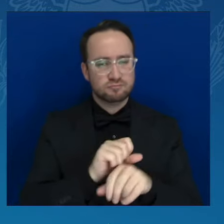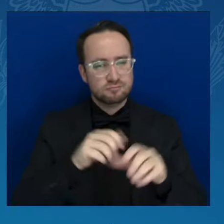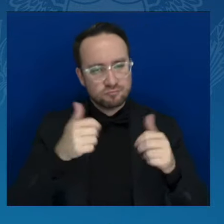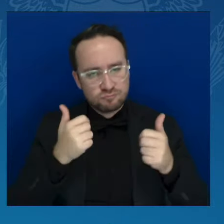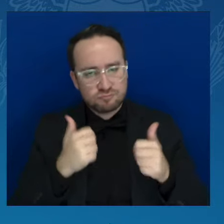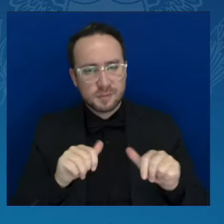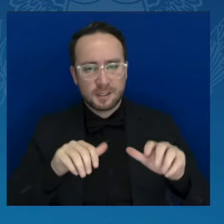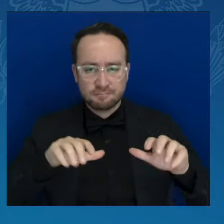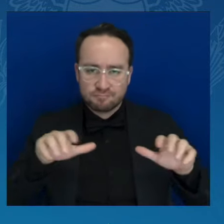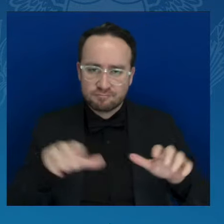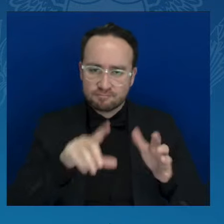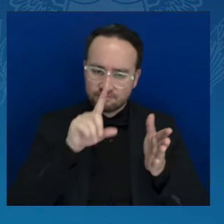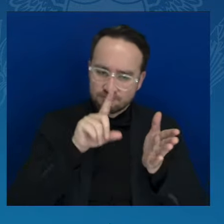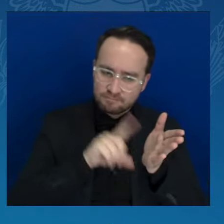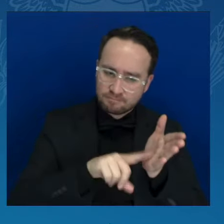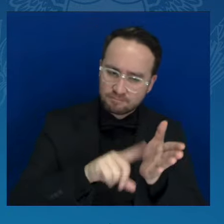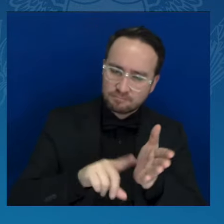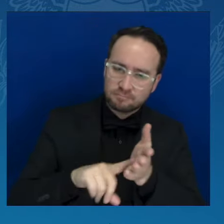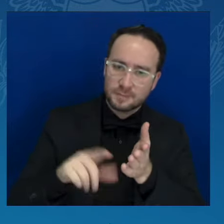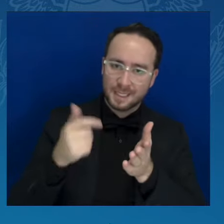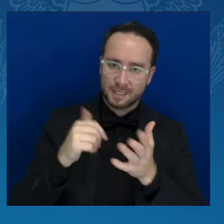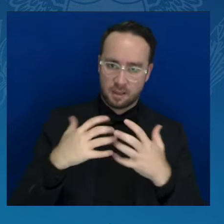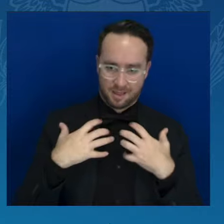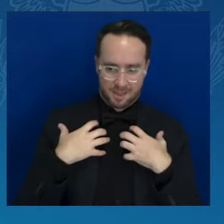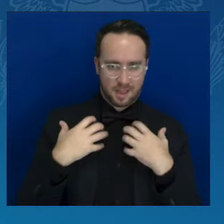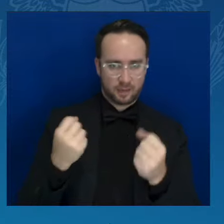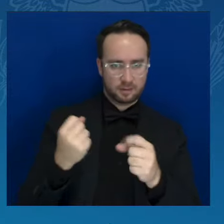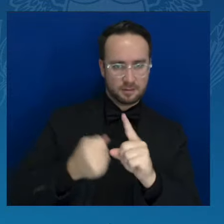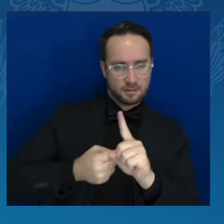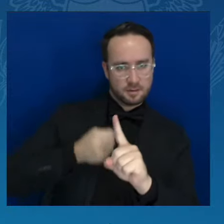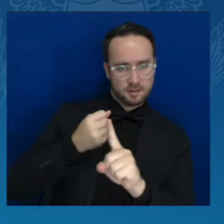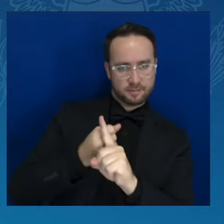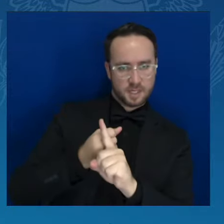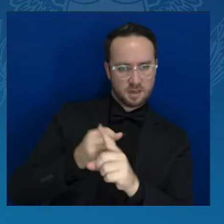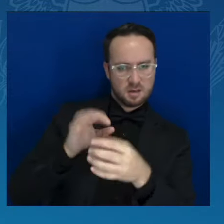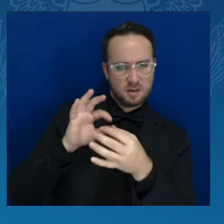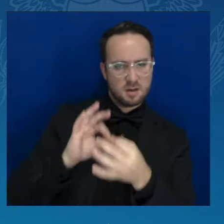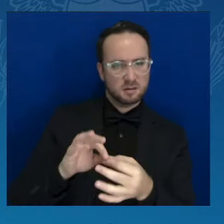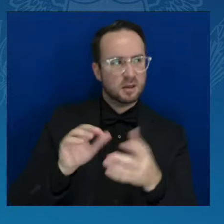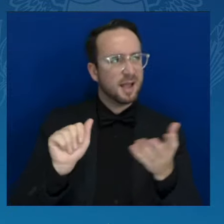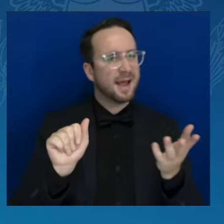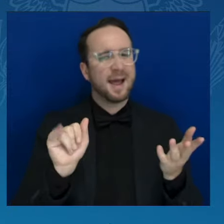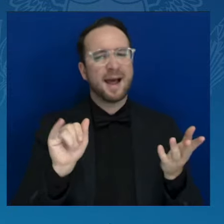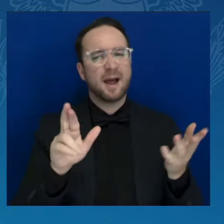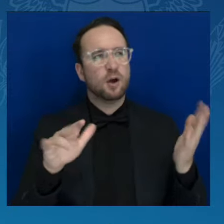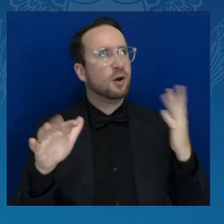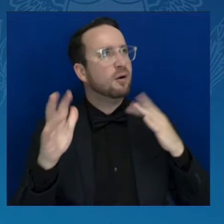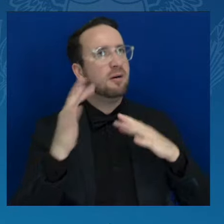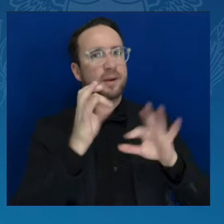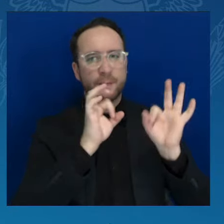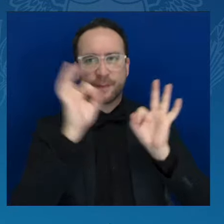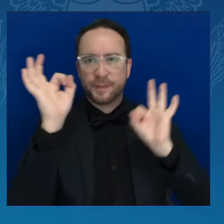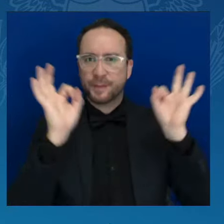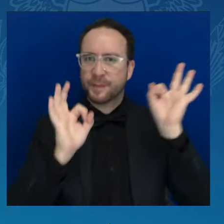In April, the Vice President directed the National Space Council to expand the scope of our air quality monitoring